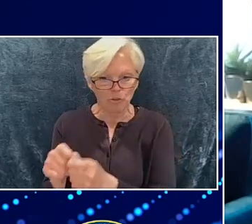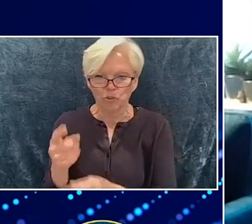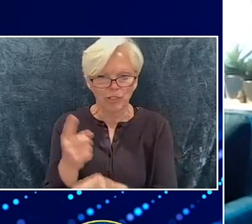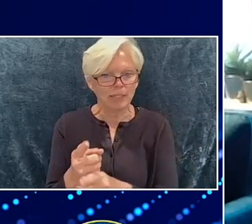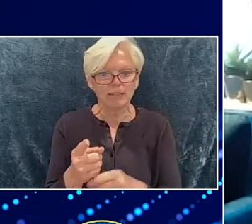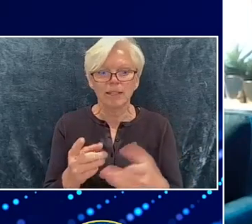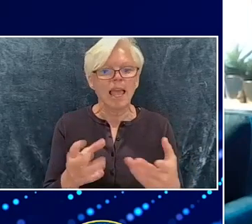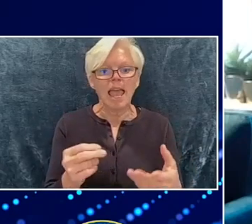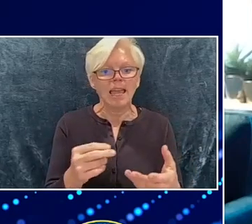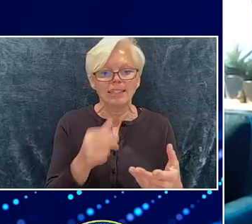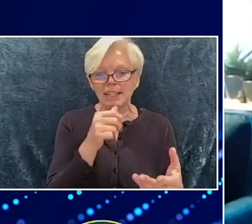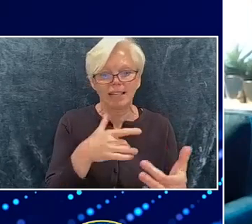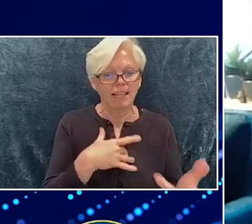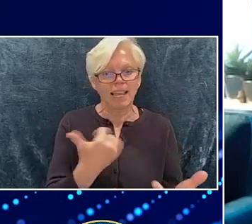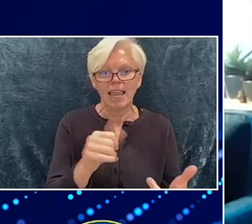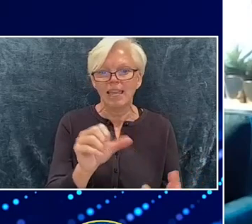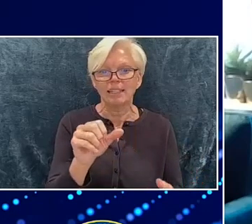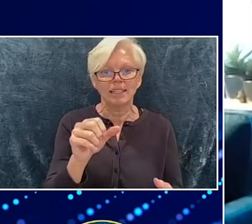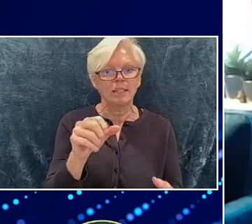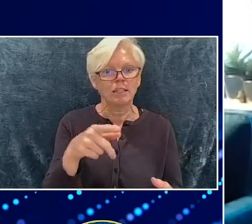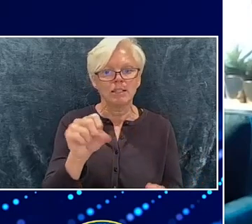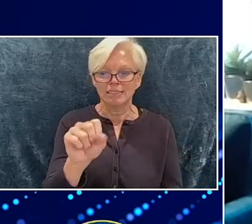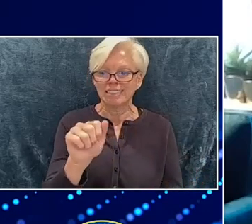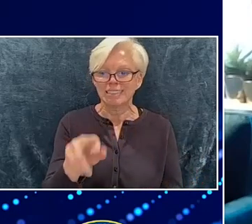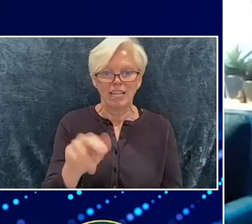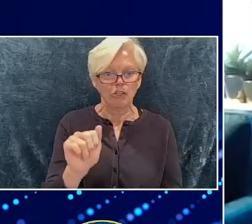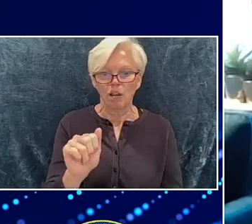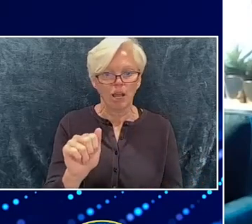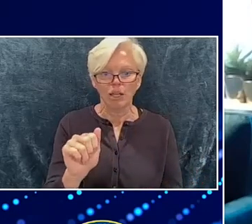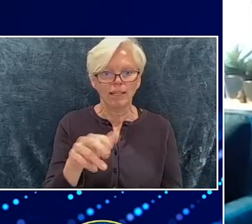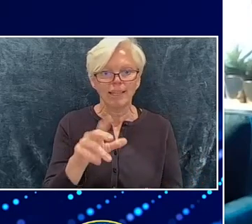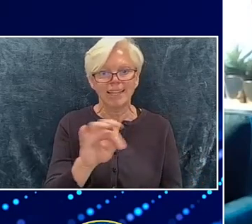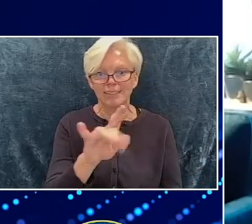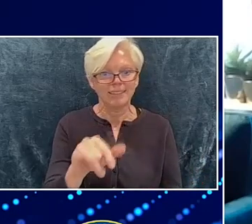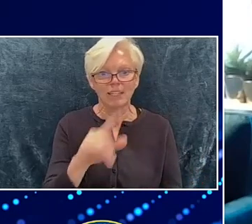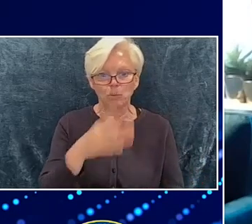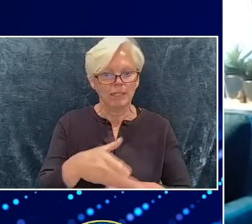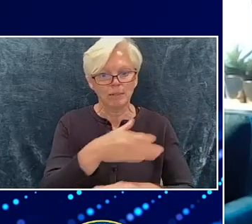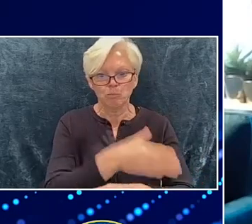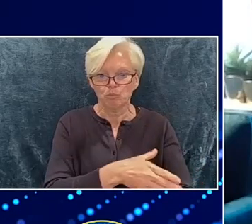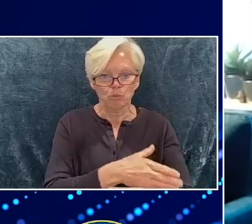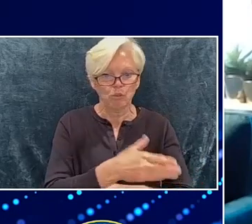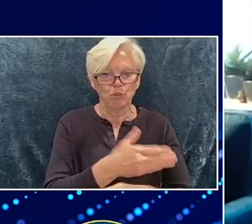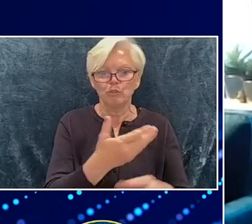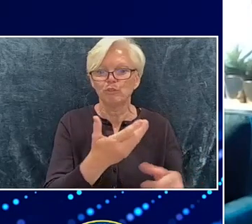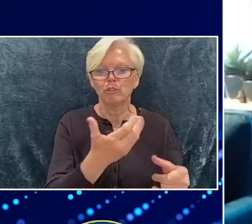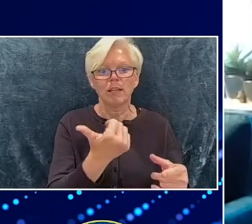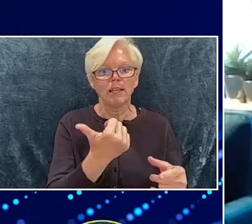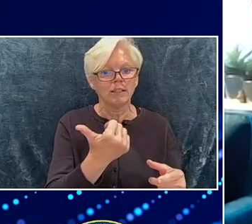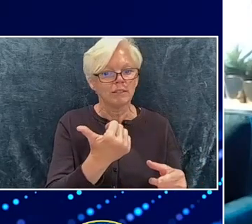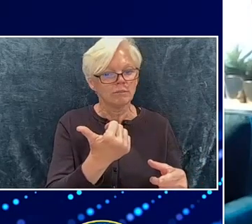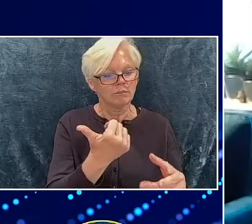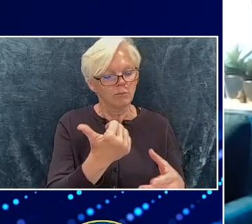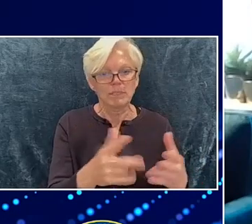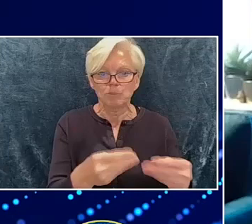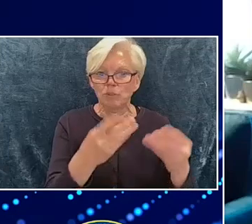would ever improve an application submitted by a university or college with a questionable track record that cannot provide the required qualifying,